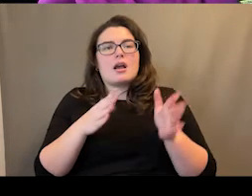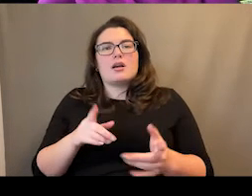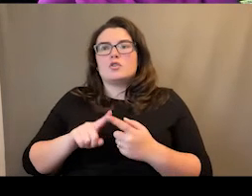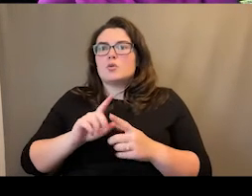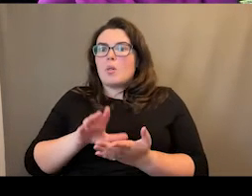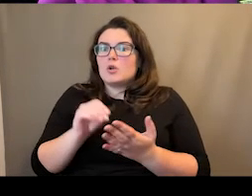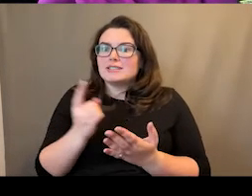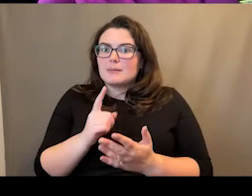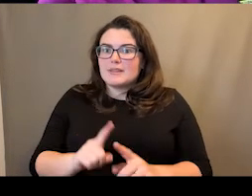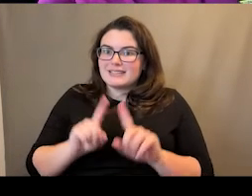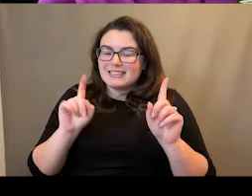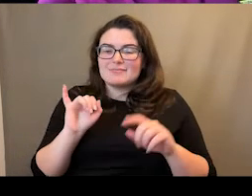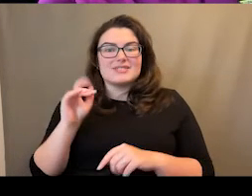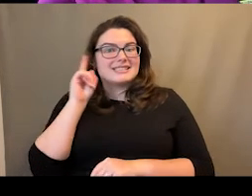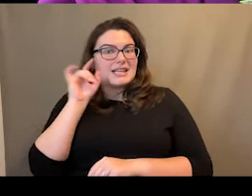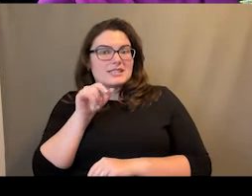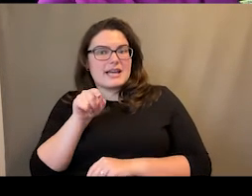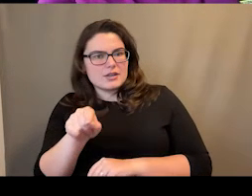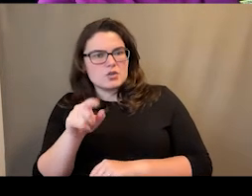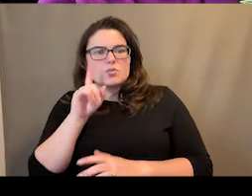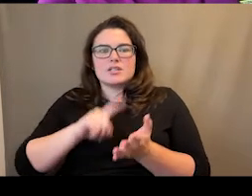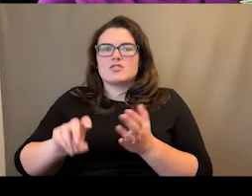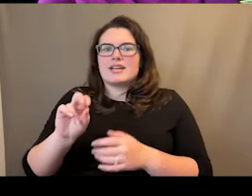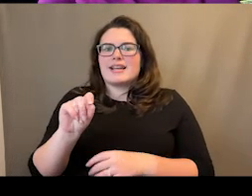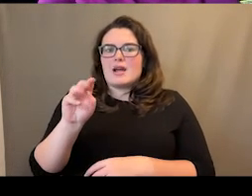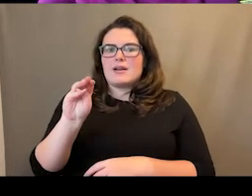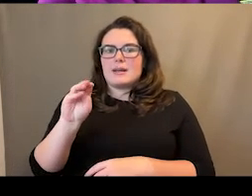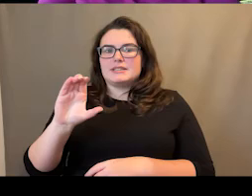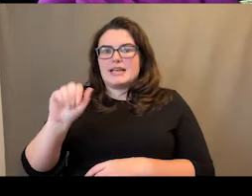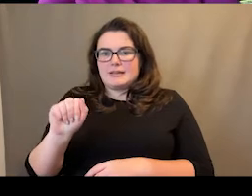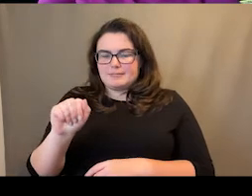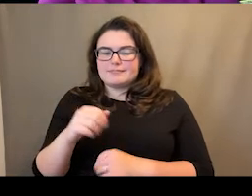so if that sounds like you check out the MCA's and then there are funding